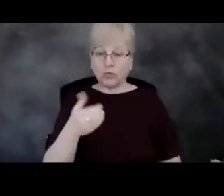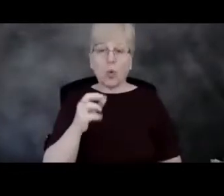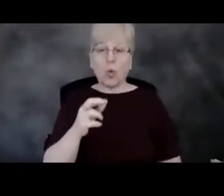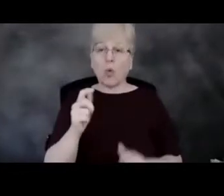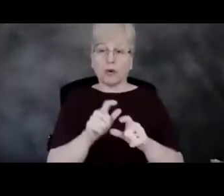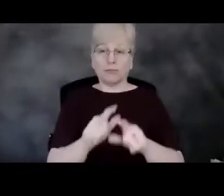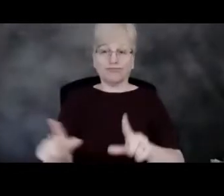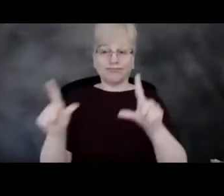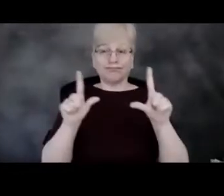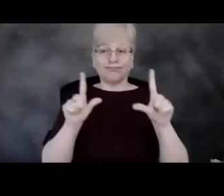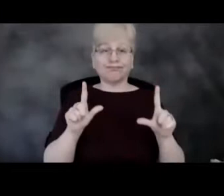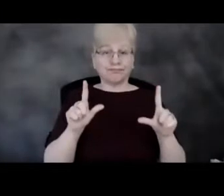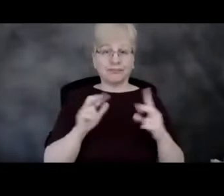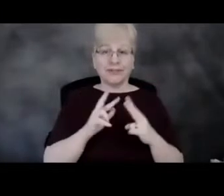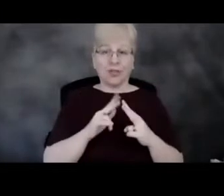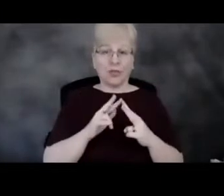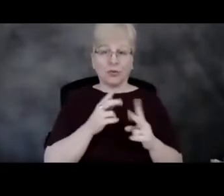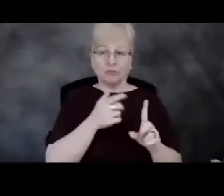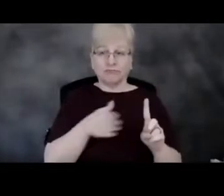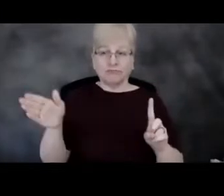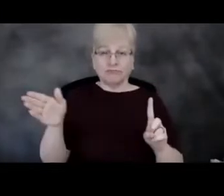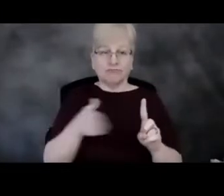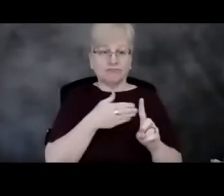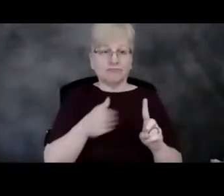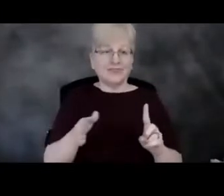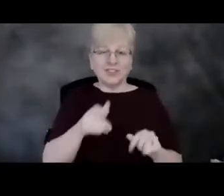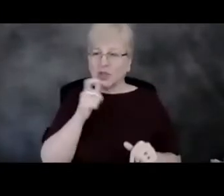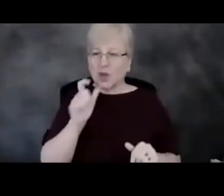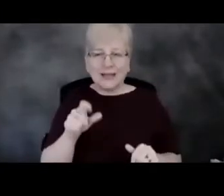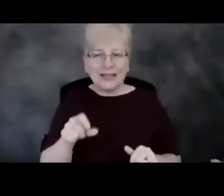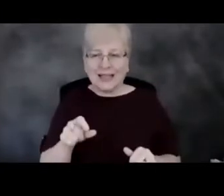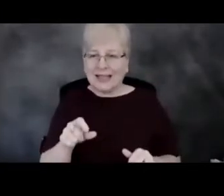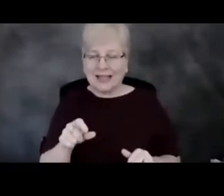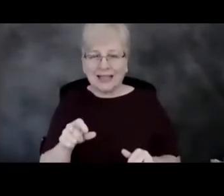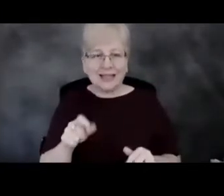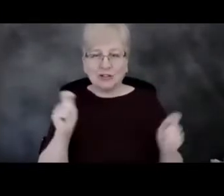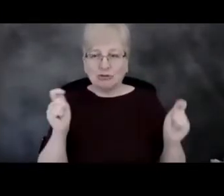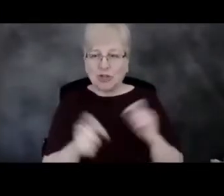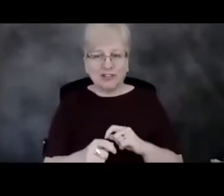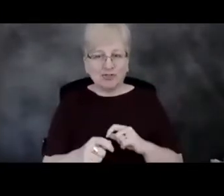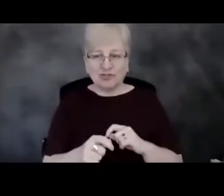16:47:59 So there's no real need to change it from 14 points, but of course you can,